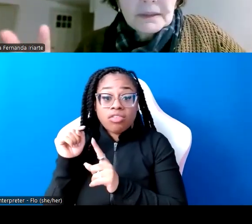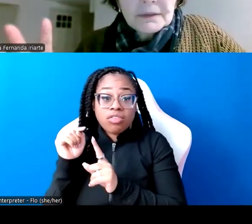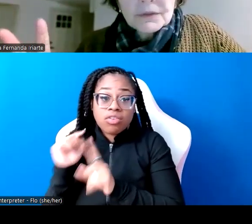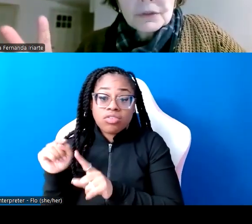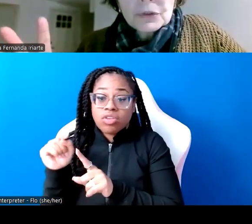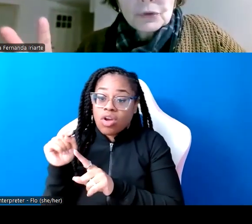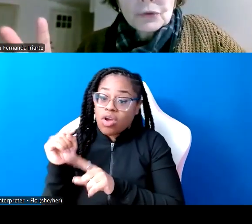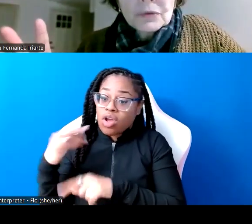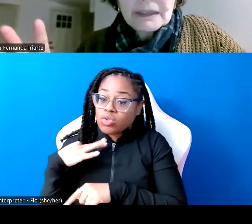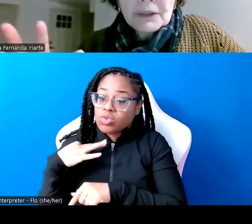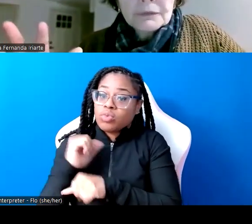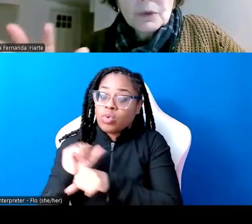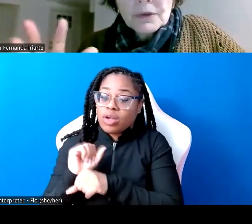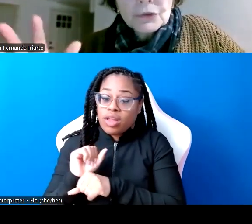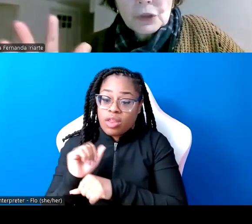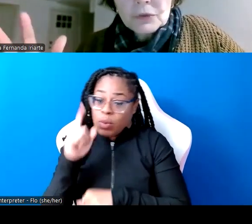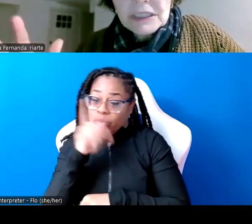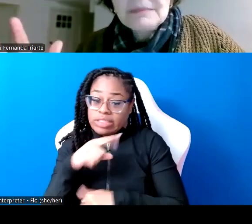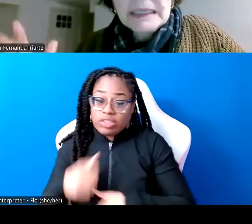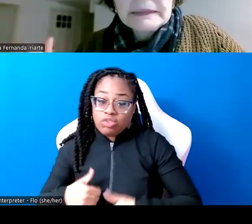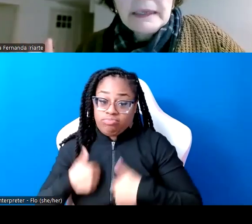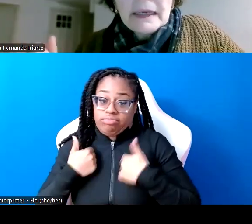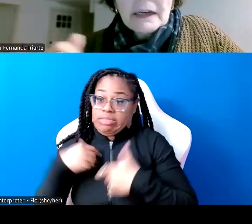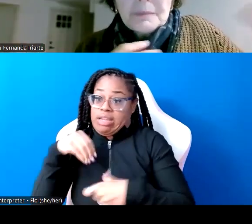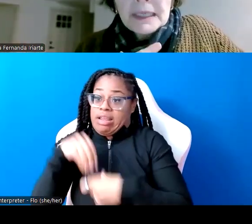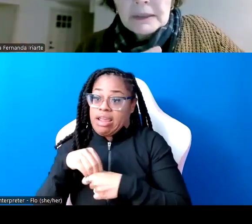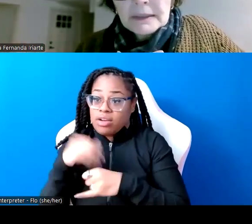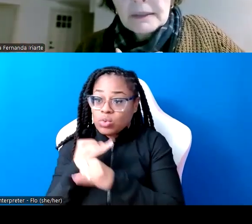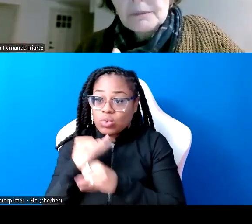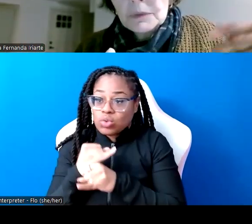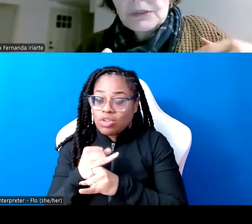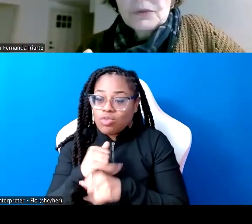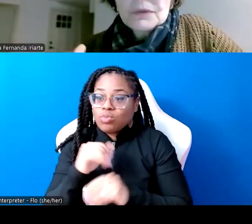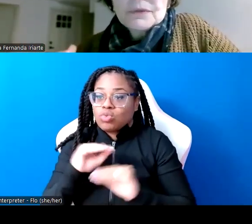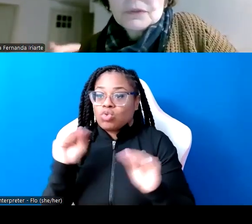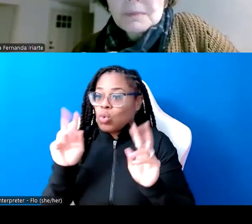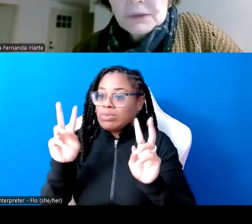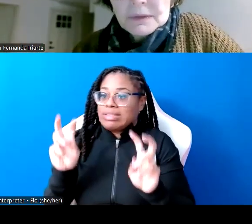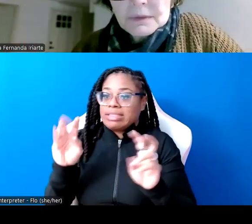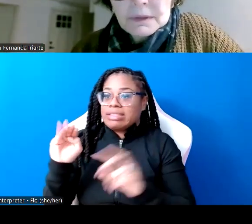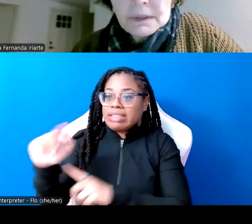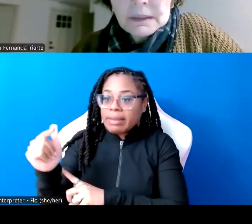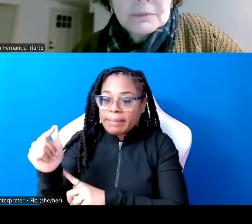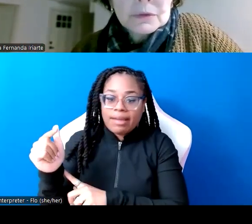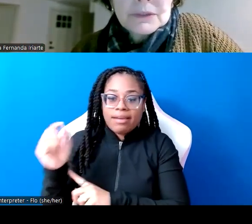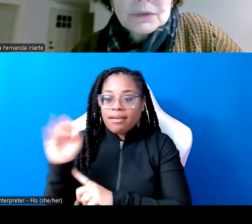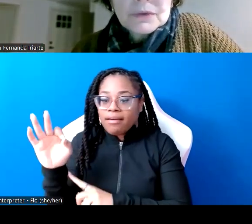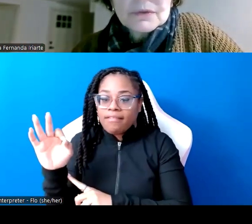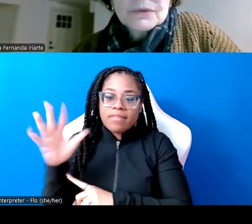is living in an institution and therefore there's no deeming of parent income or resources or spouse's income or resources.